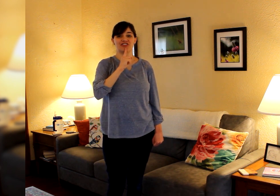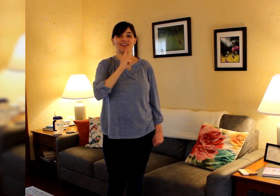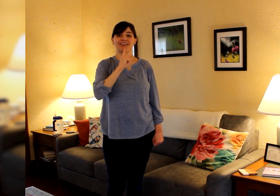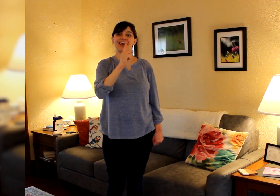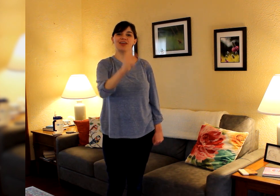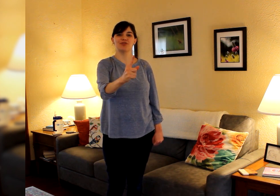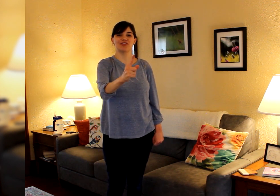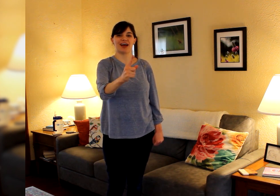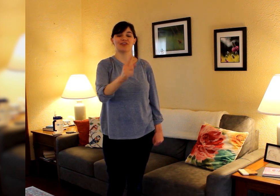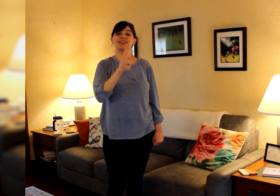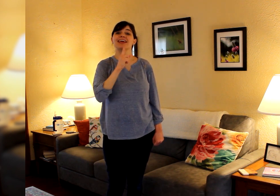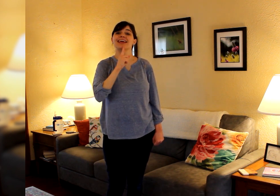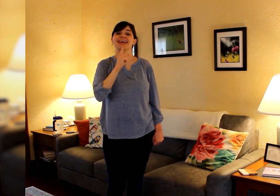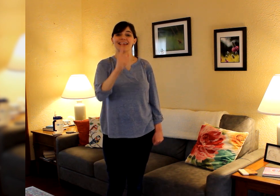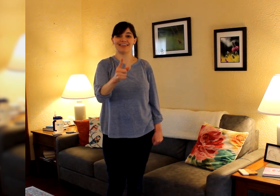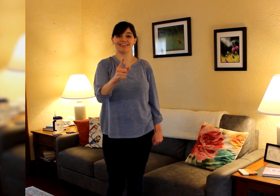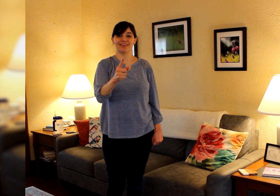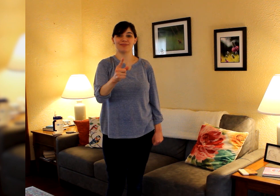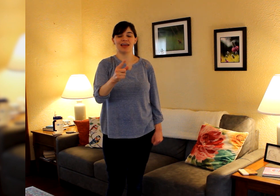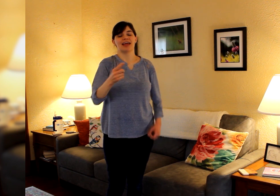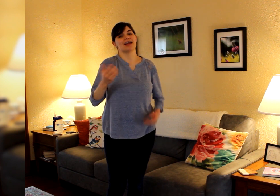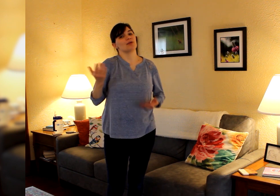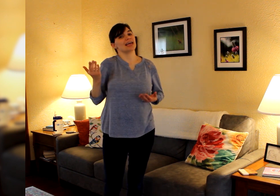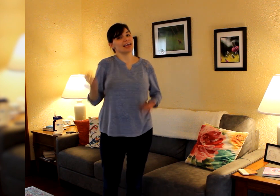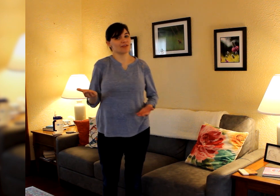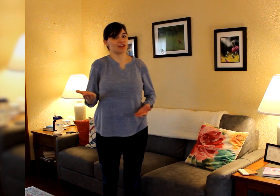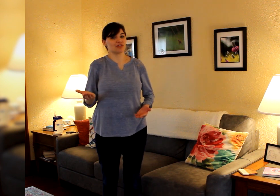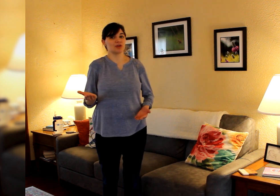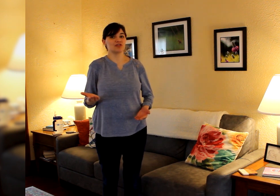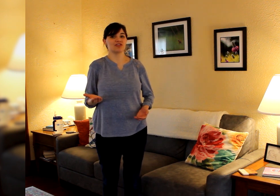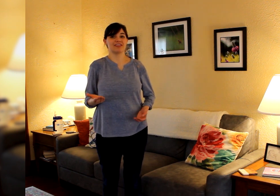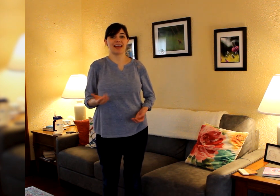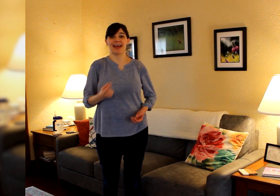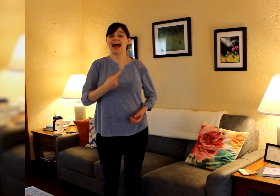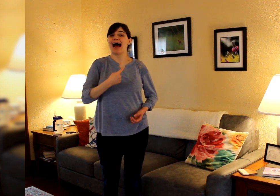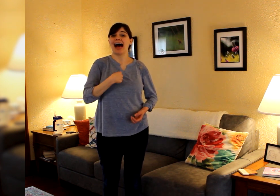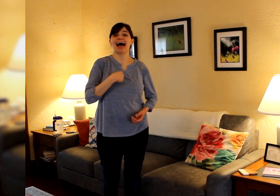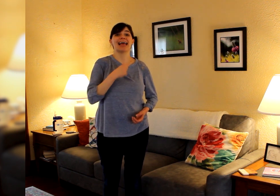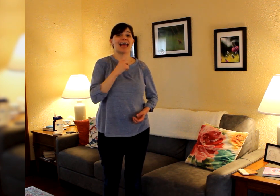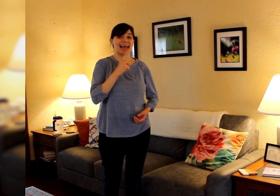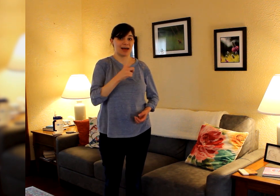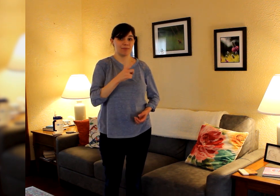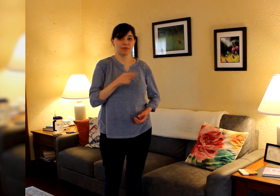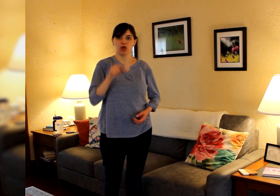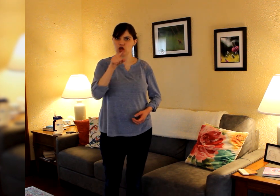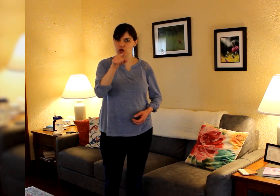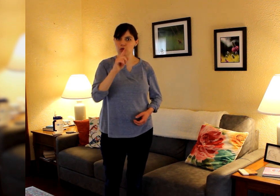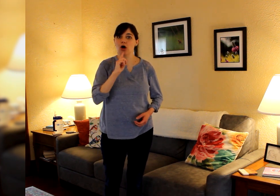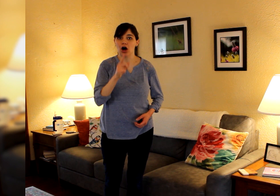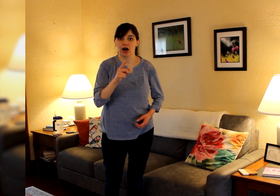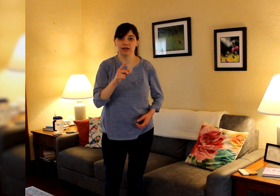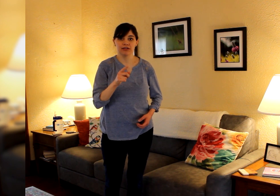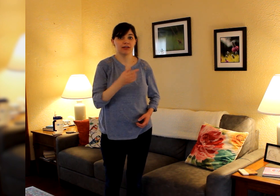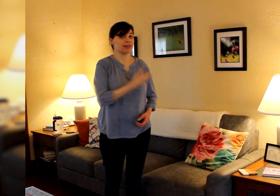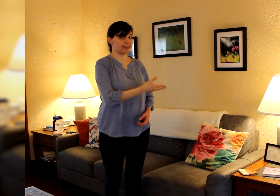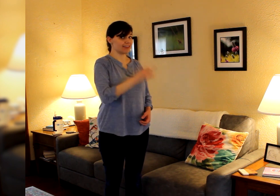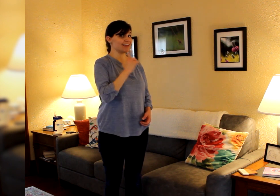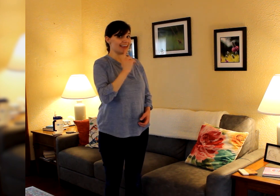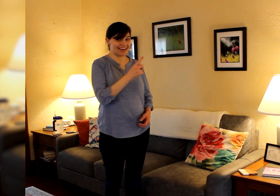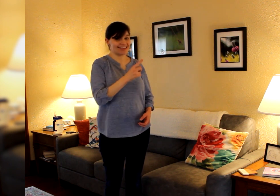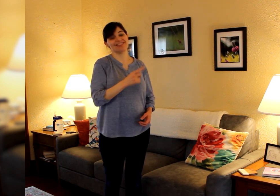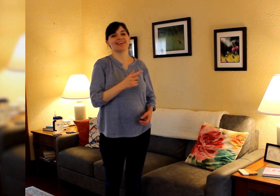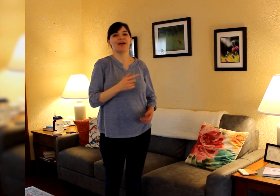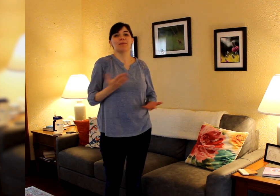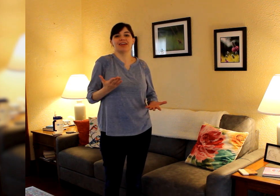chin and move it out: is. Now in English, we usually say I am, you are, this is, but